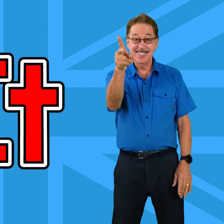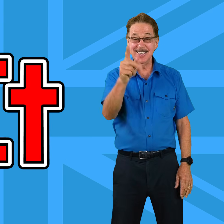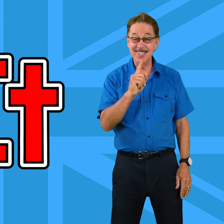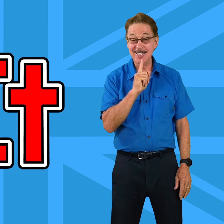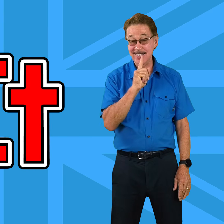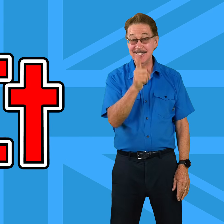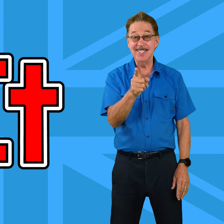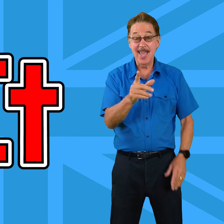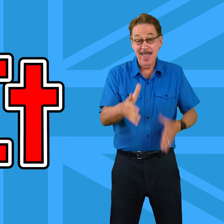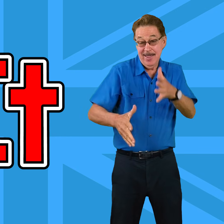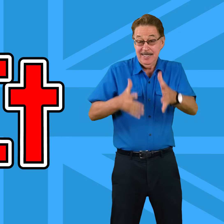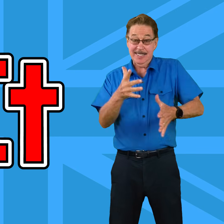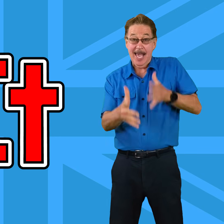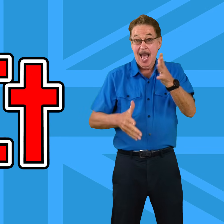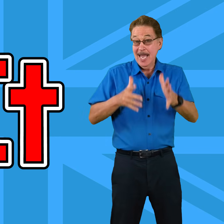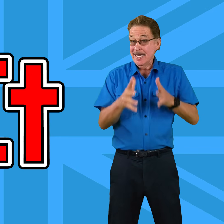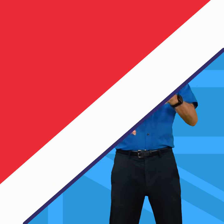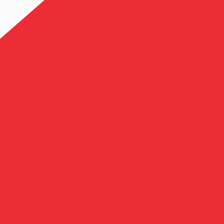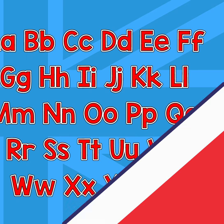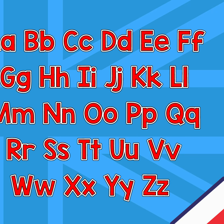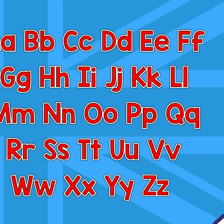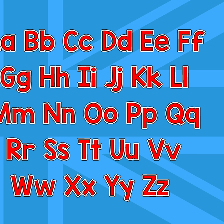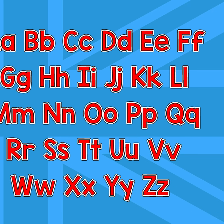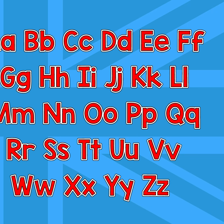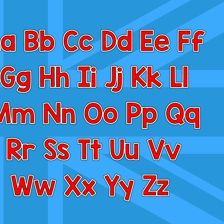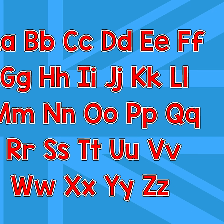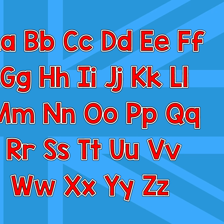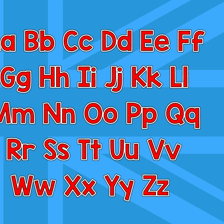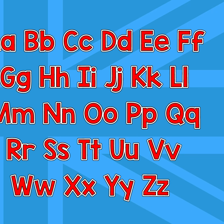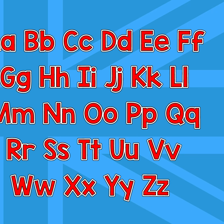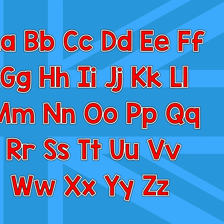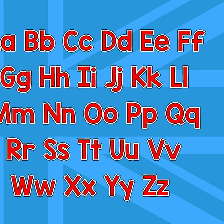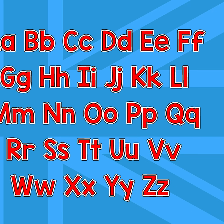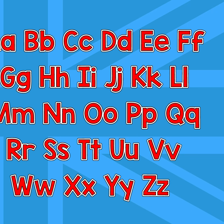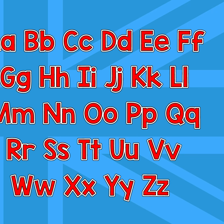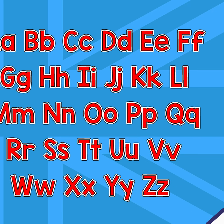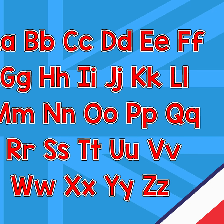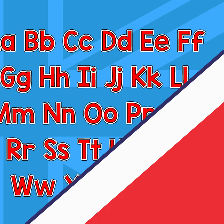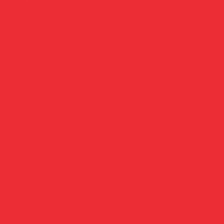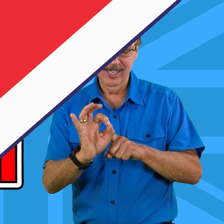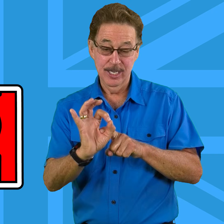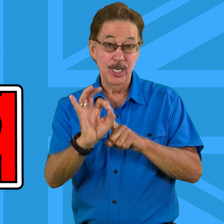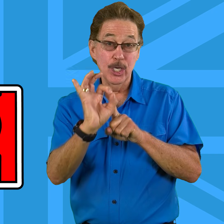See it, say it, sign it The letters of the alphabet